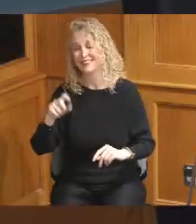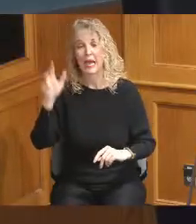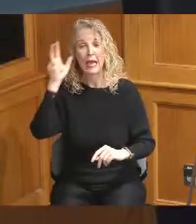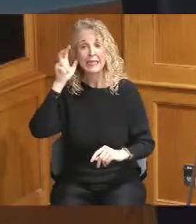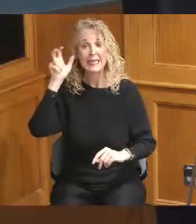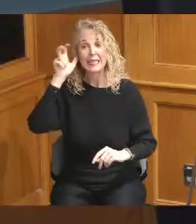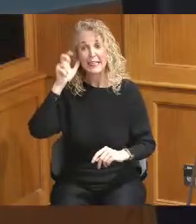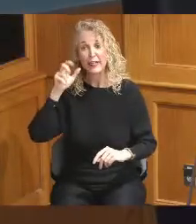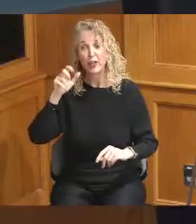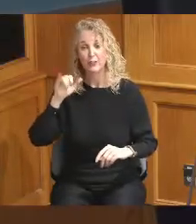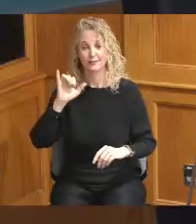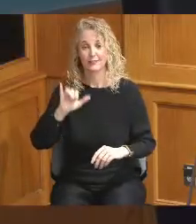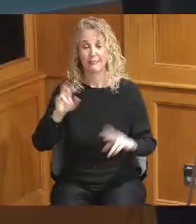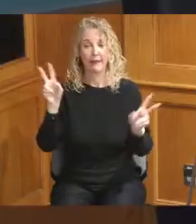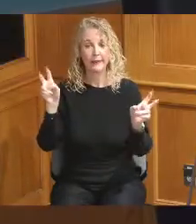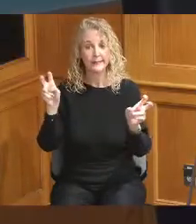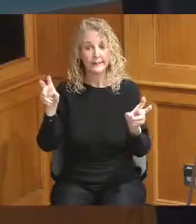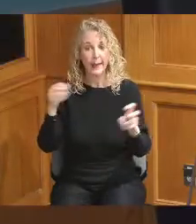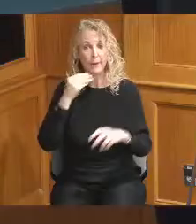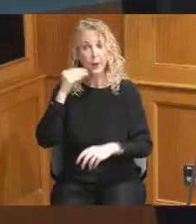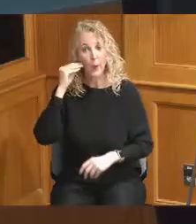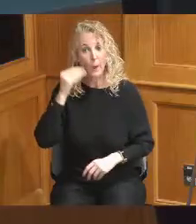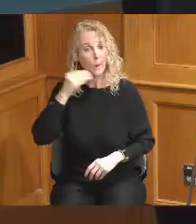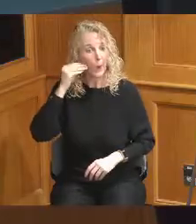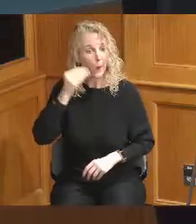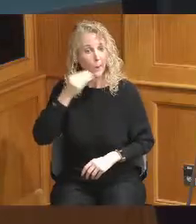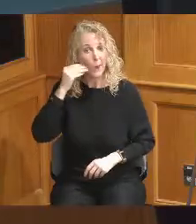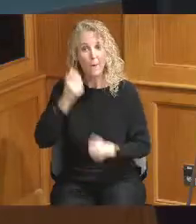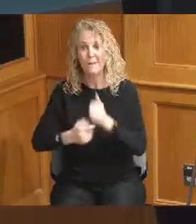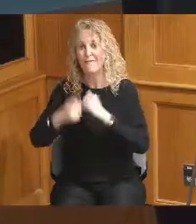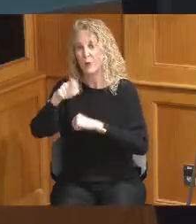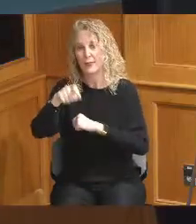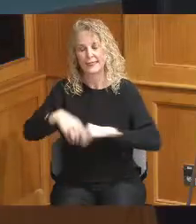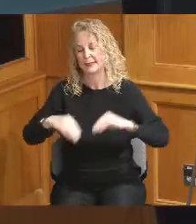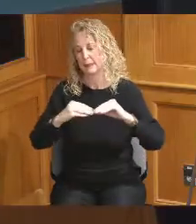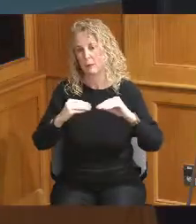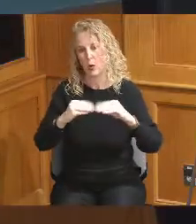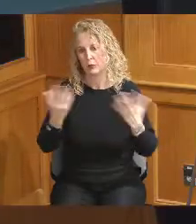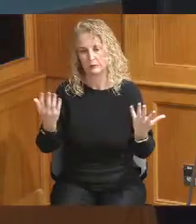whether you're rural or Urban doesn't really matter everybody needs more housing particularly